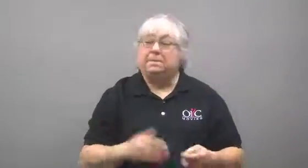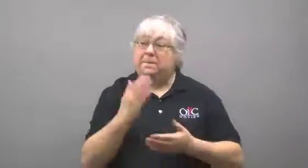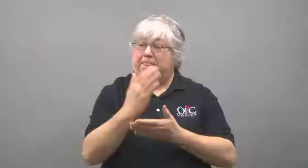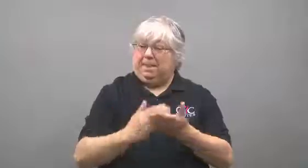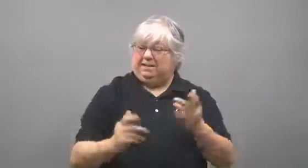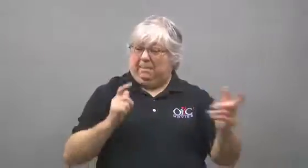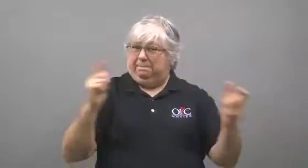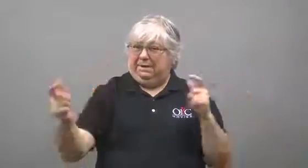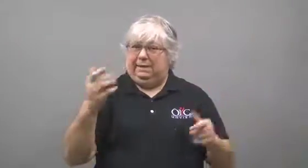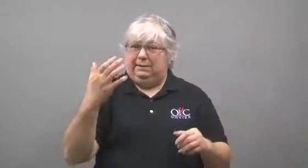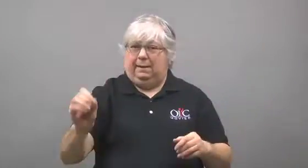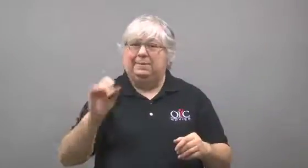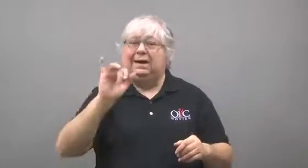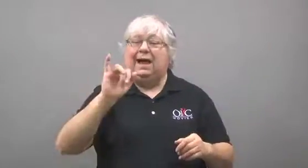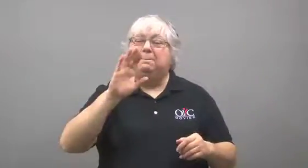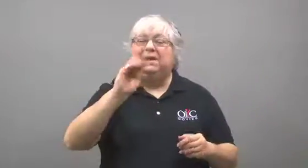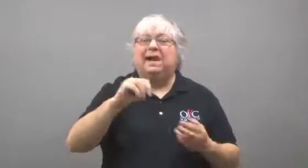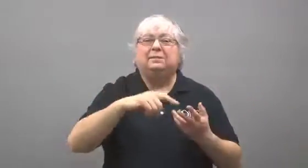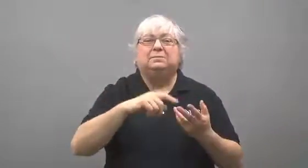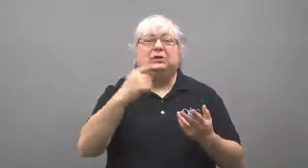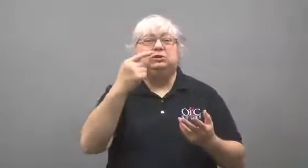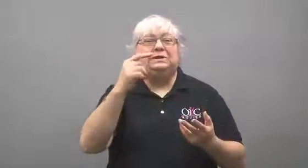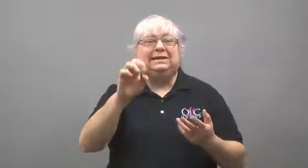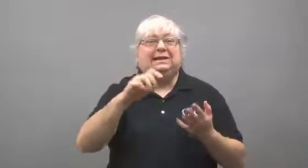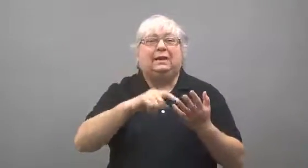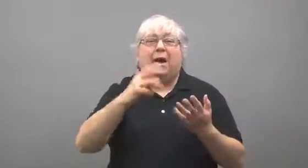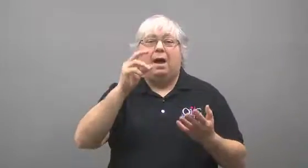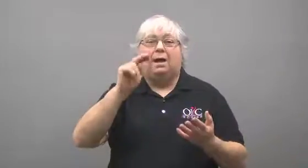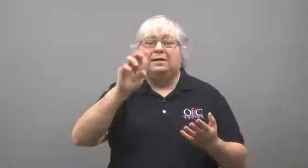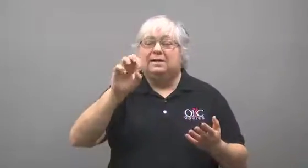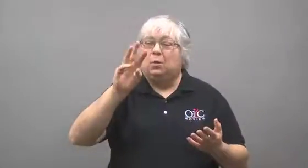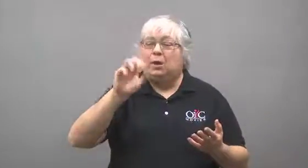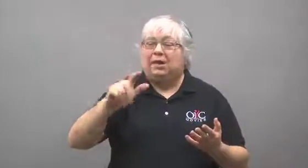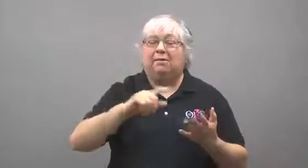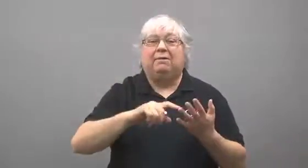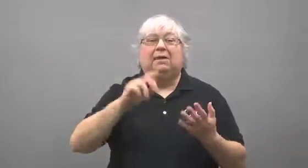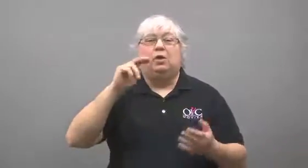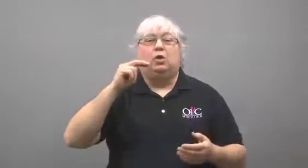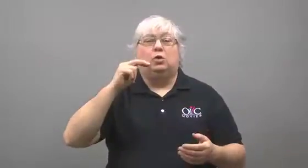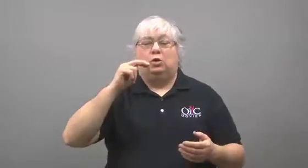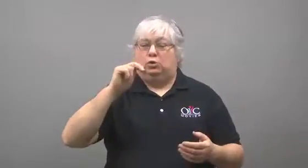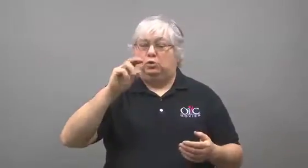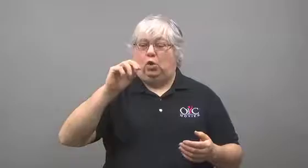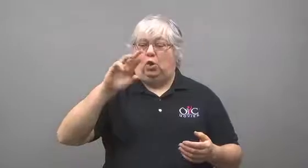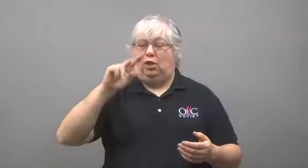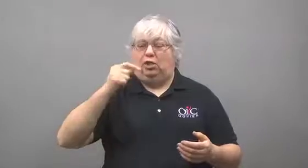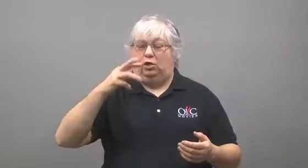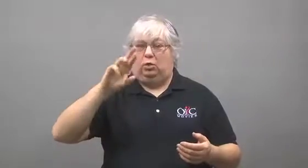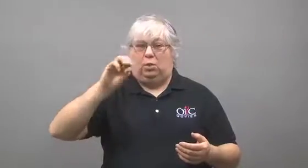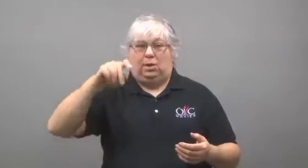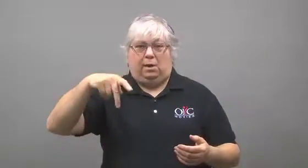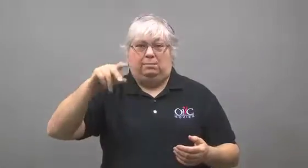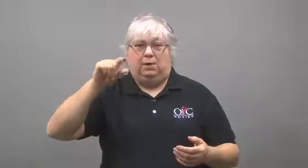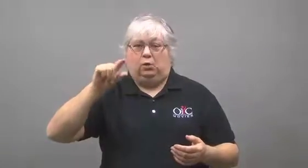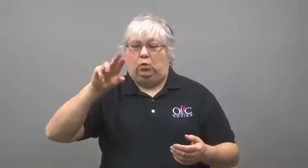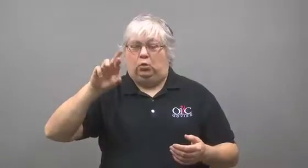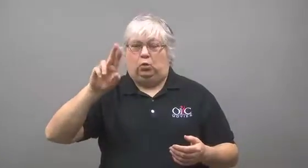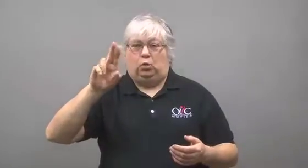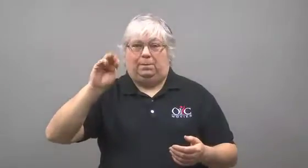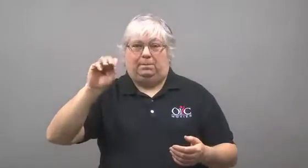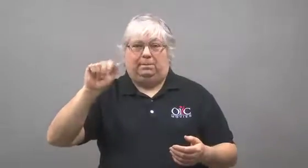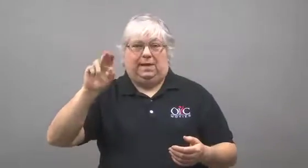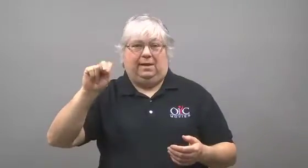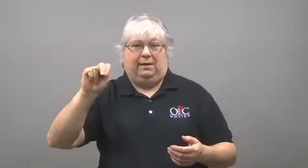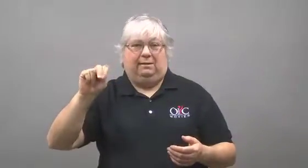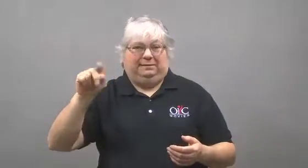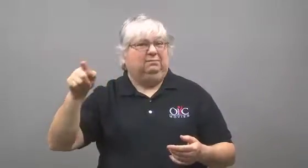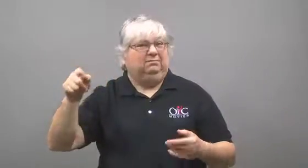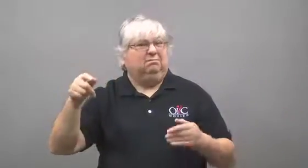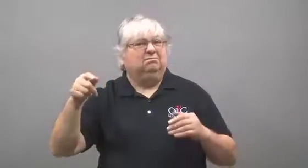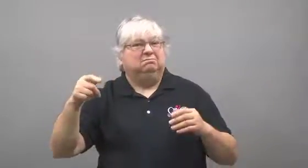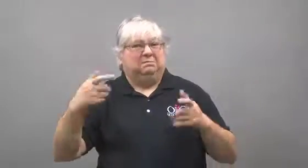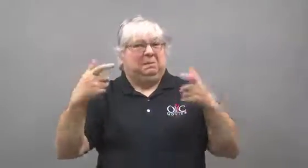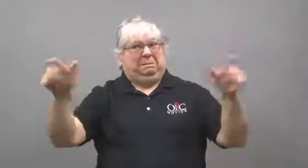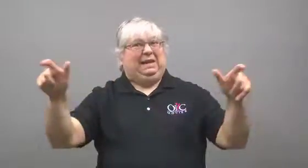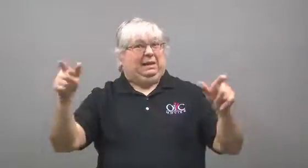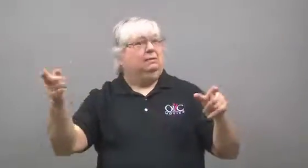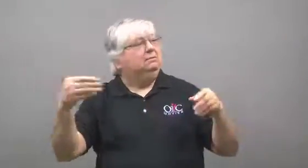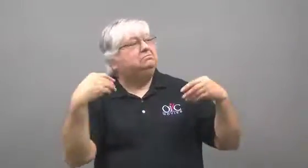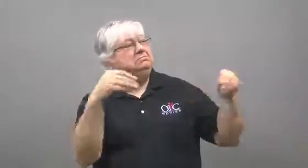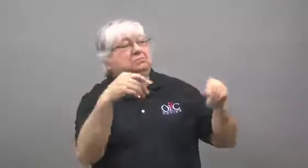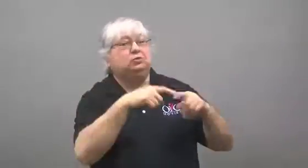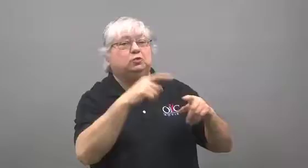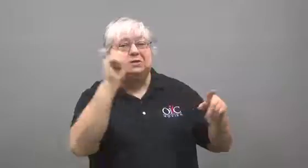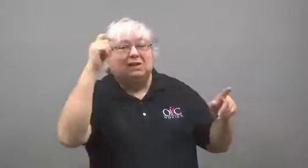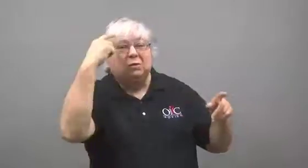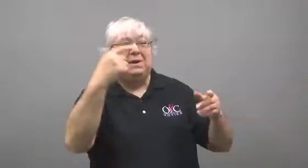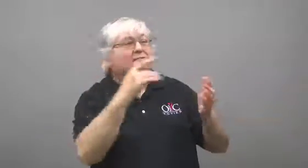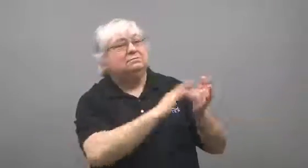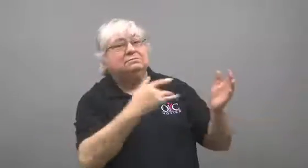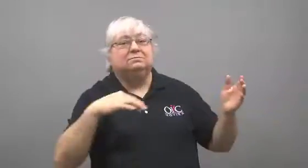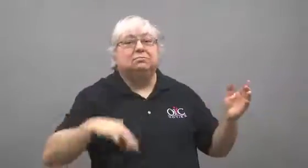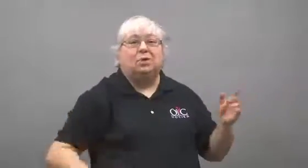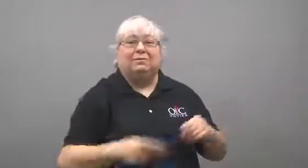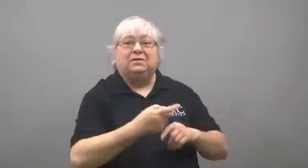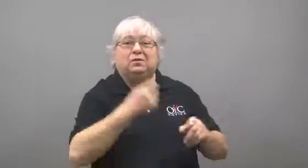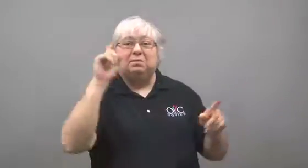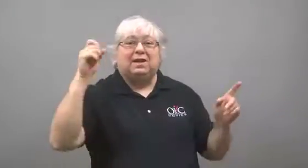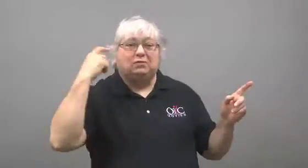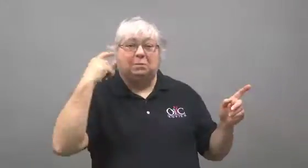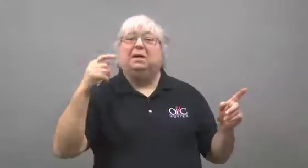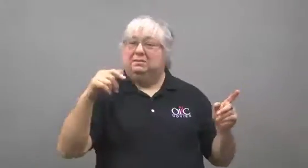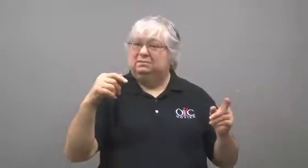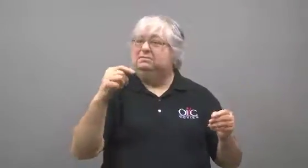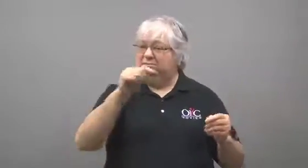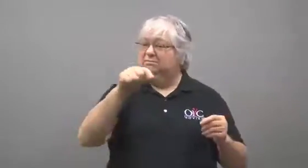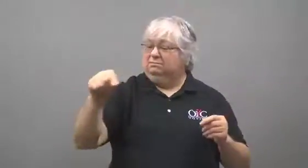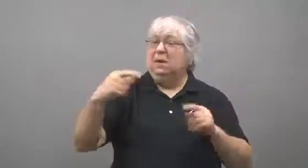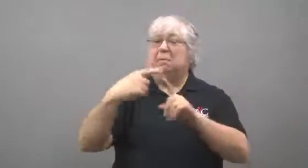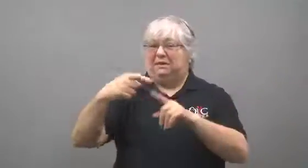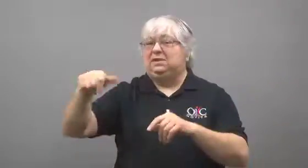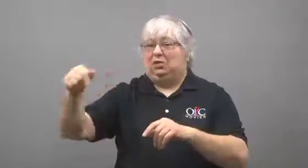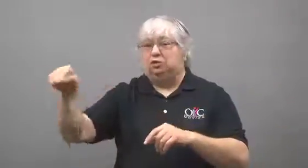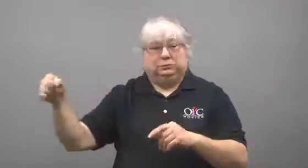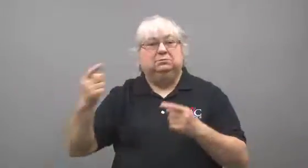Large contractors such as IBM, GE, Honeywell, Northrop Grumman and others